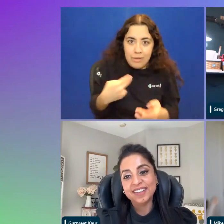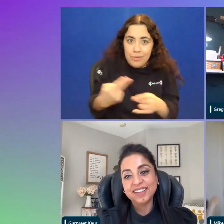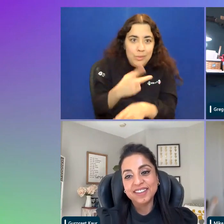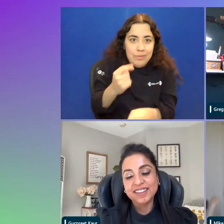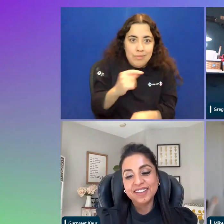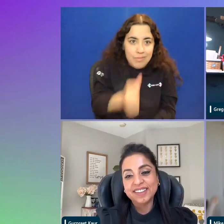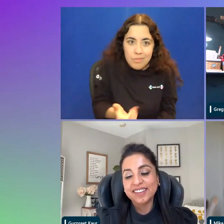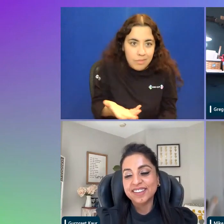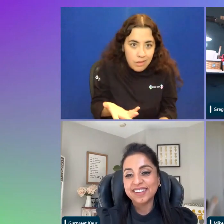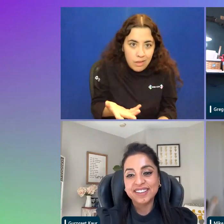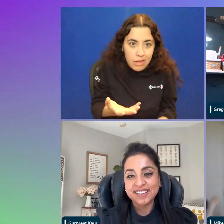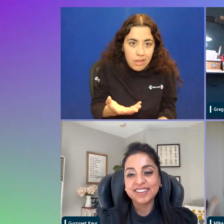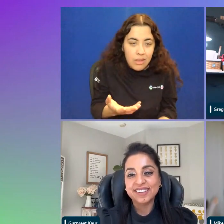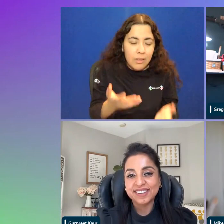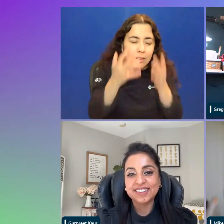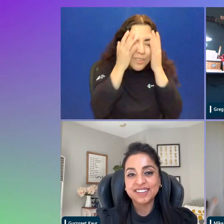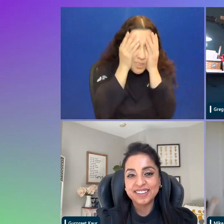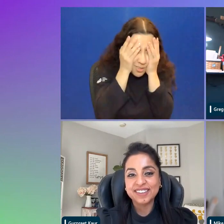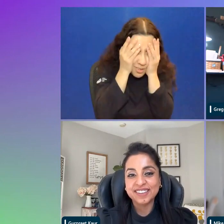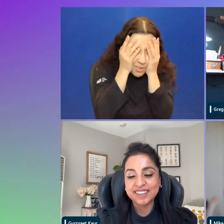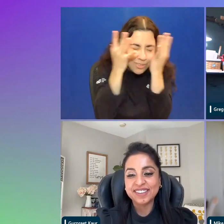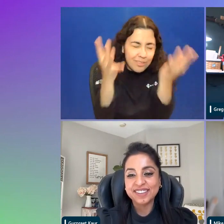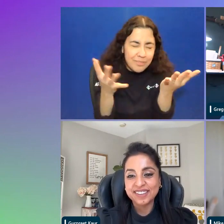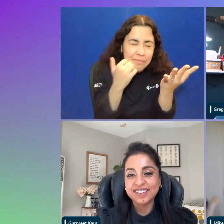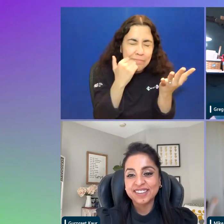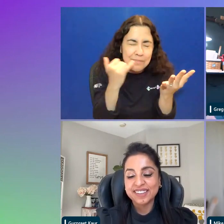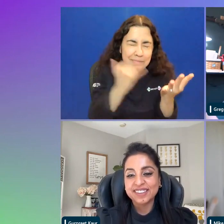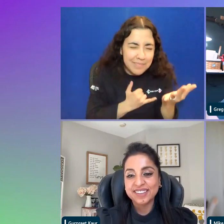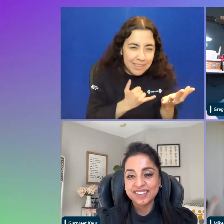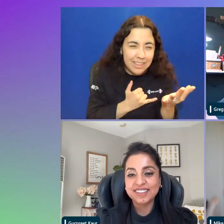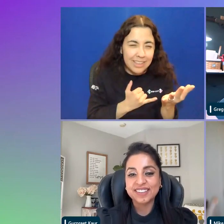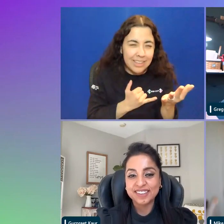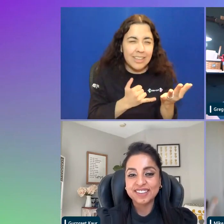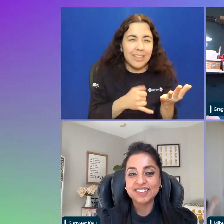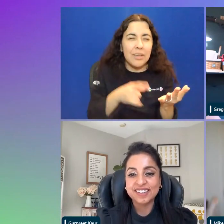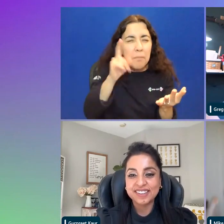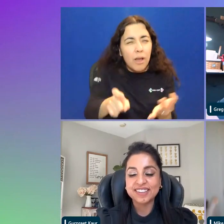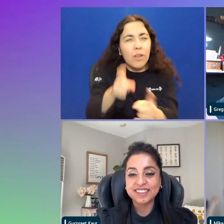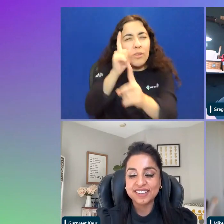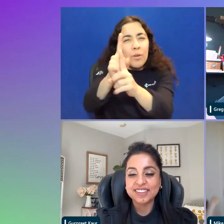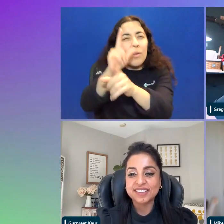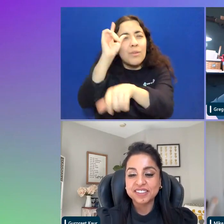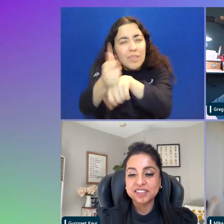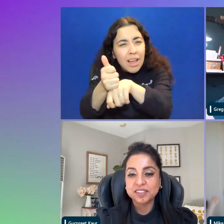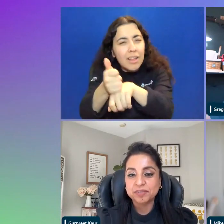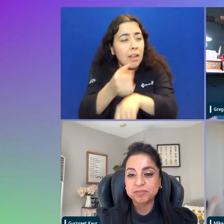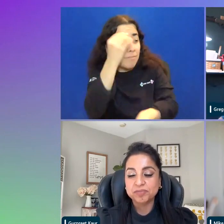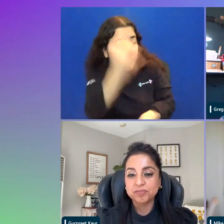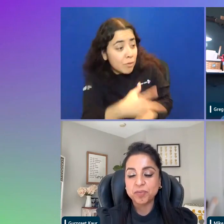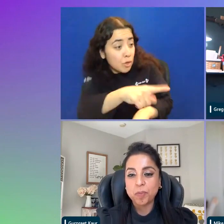it. And we're like, oh, what a mistake, right? We needed to set the goal of saying, like, here's the reason that you're taking